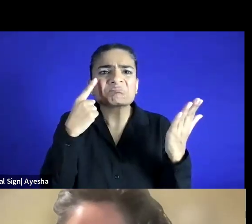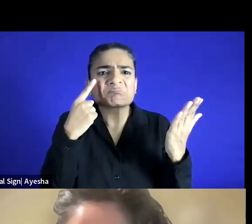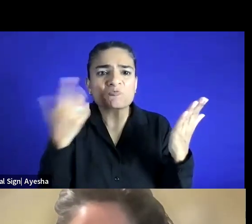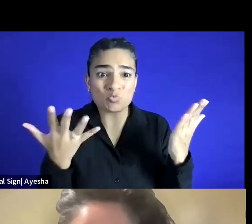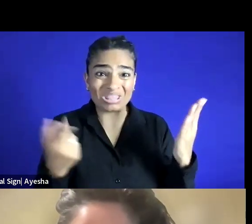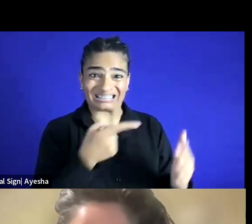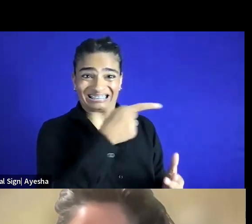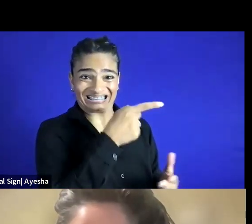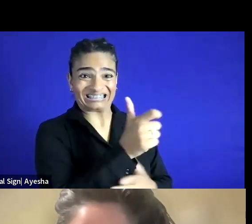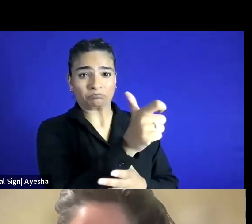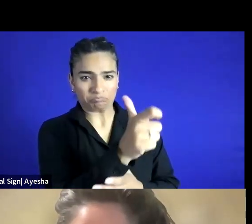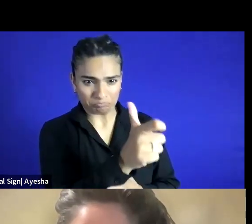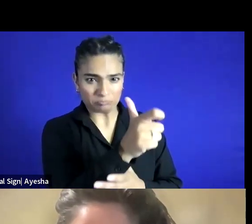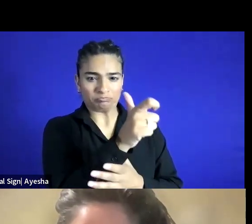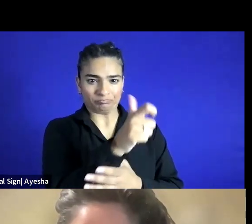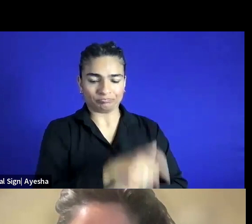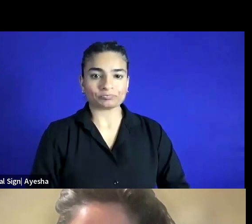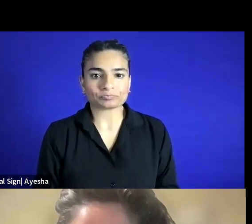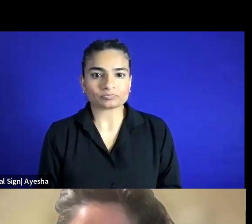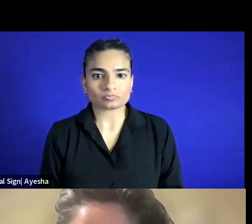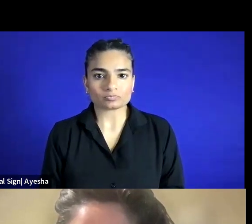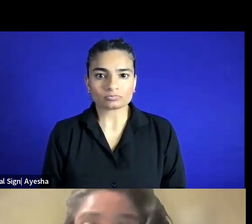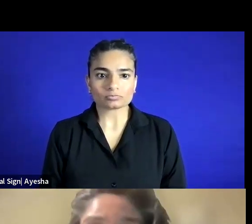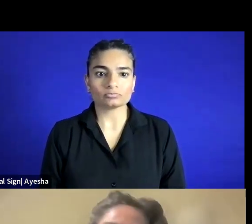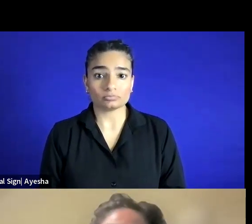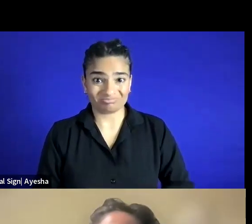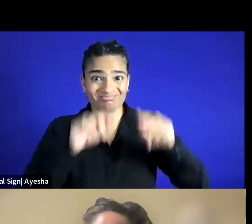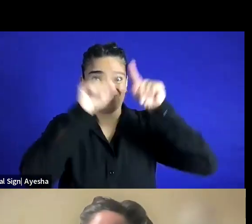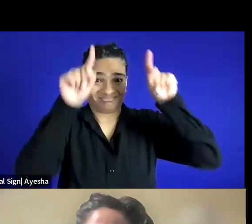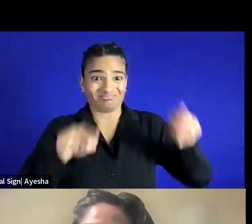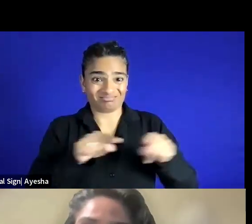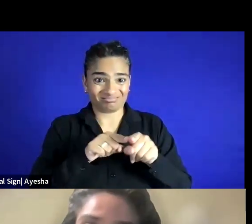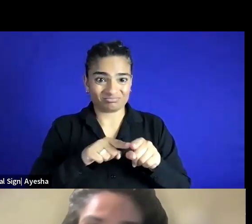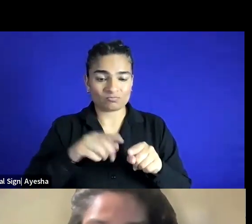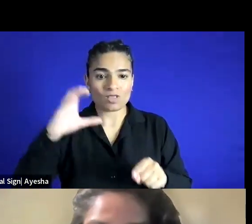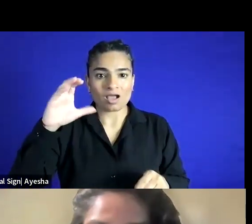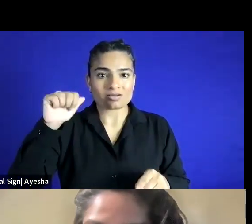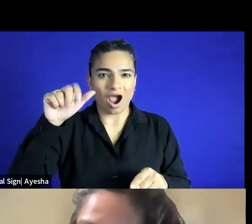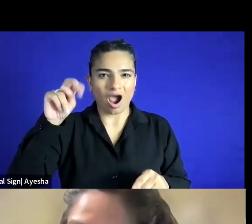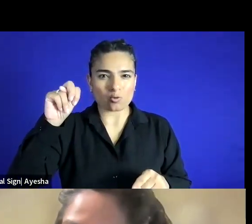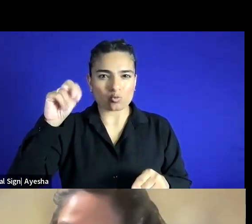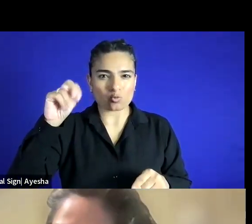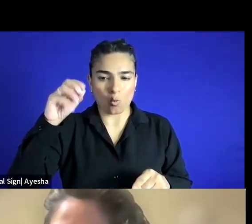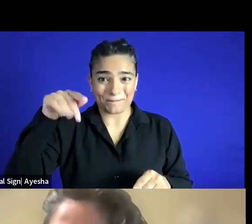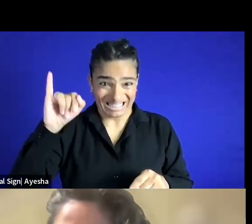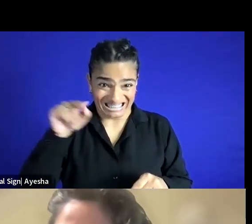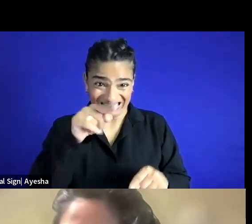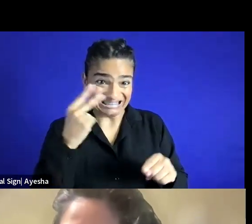Here. This is how the canopy icon looks like on on both App Store and also on Google Play.